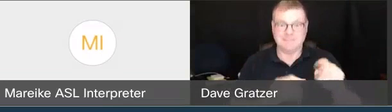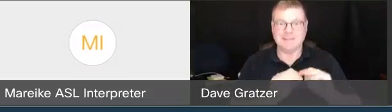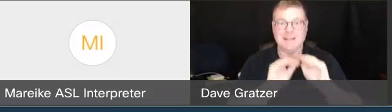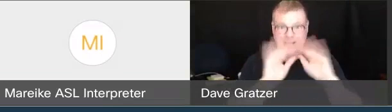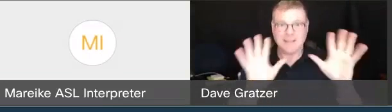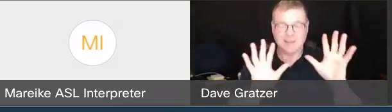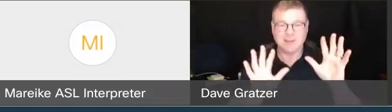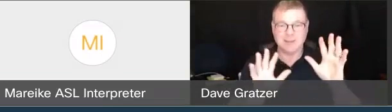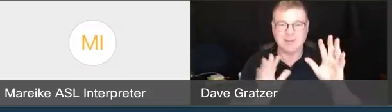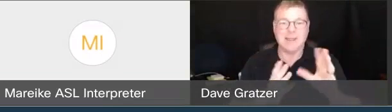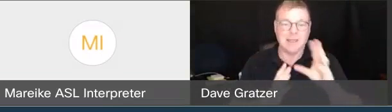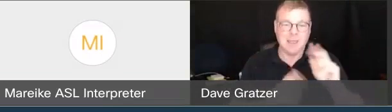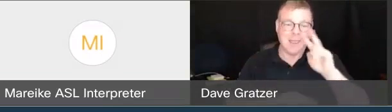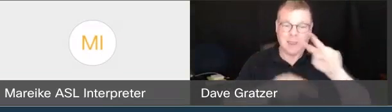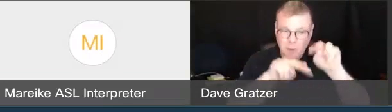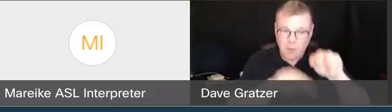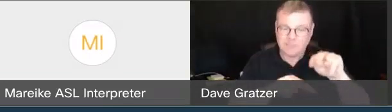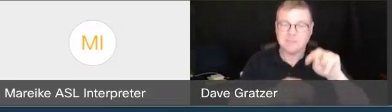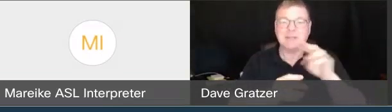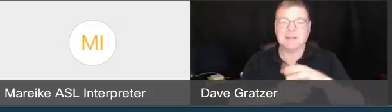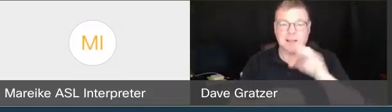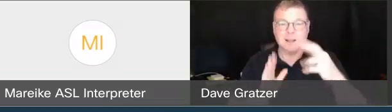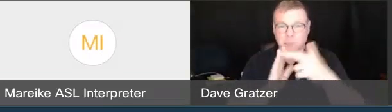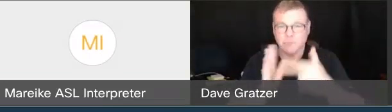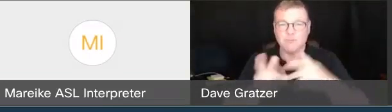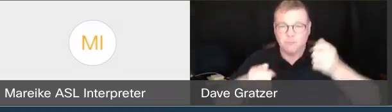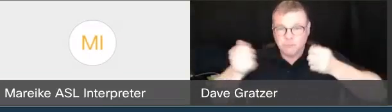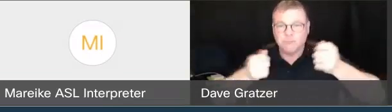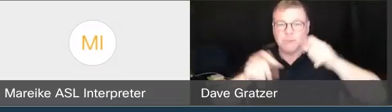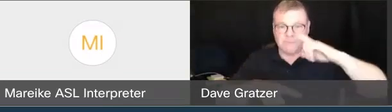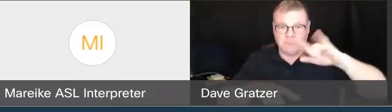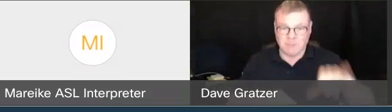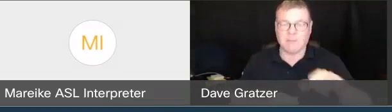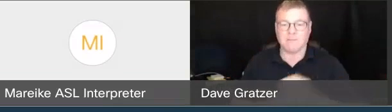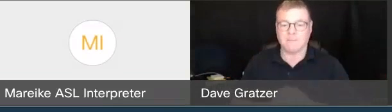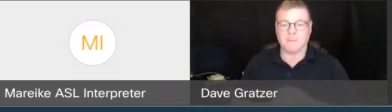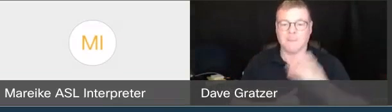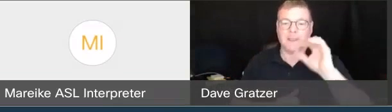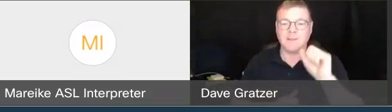and the oversight and the sort of the regulations around that. So it's really